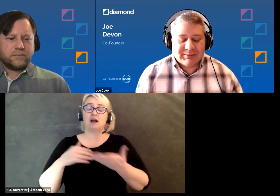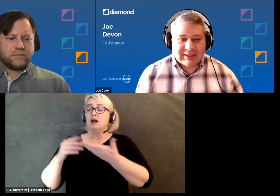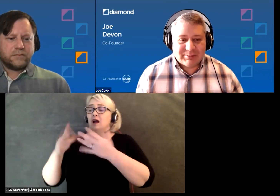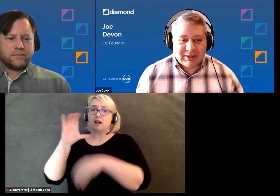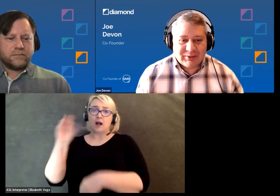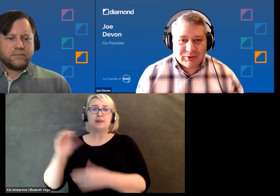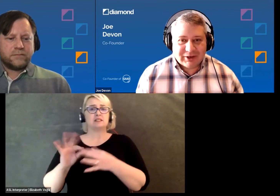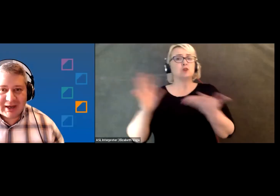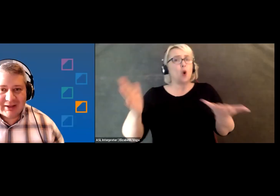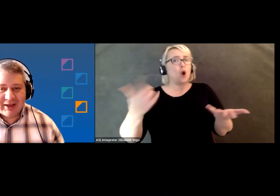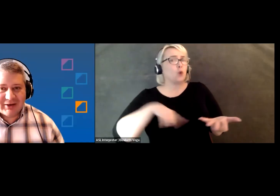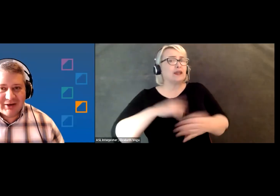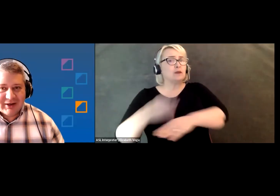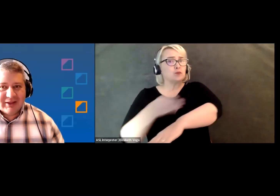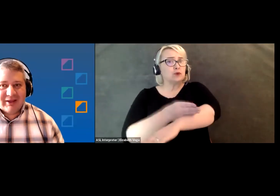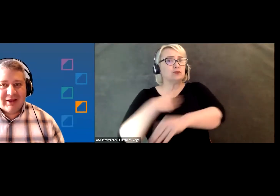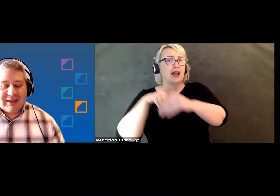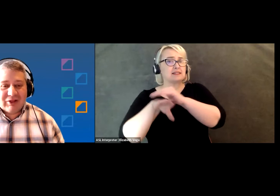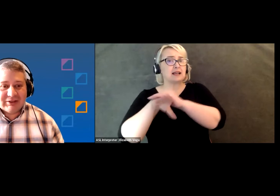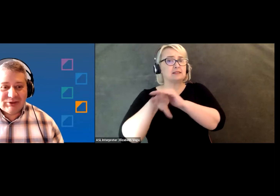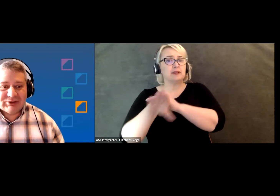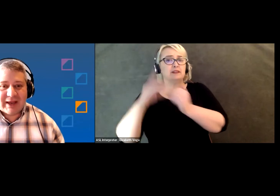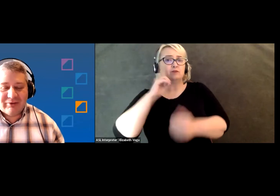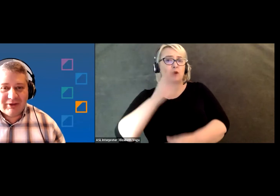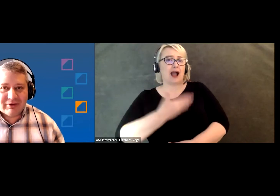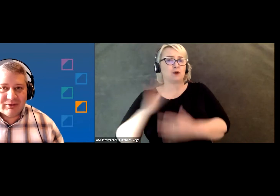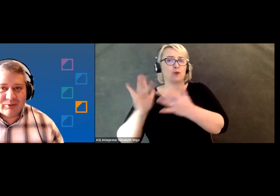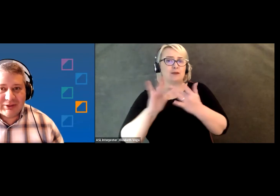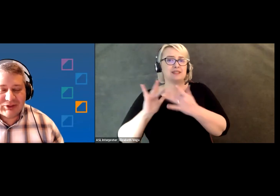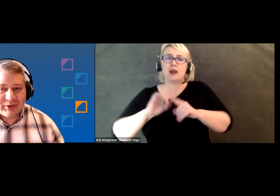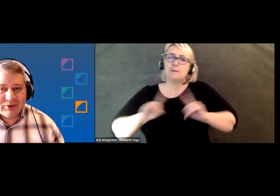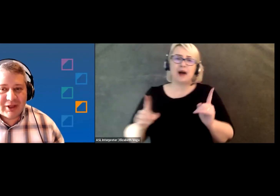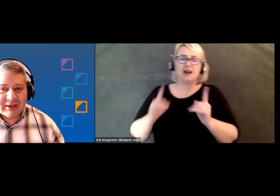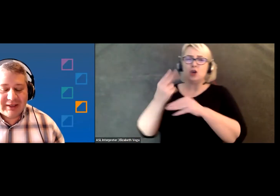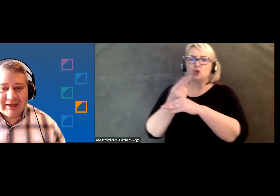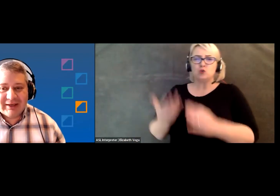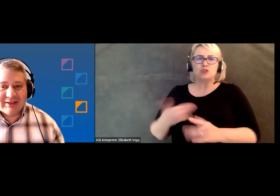accessibility work and they locked users out of even registering or logging in and